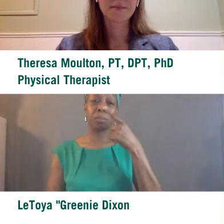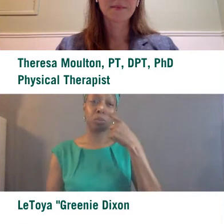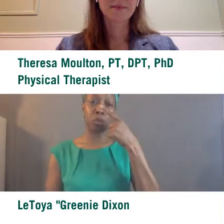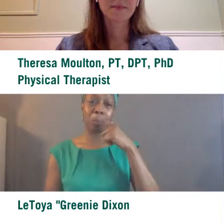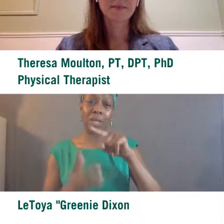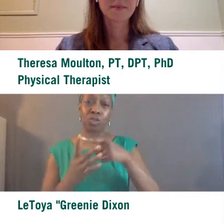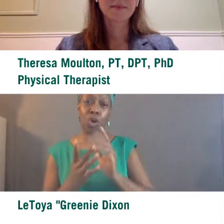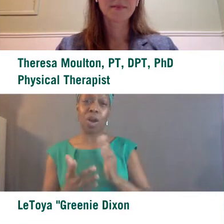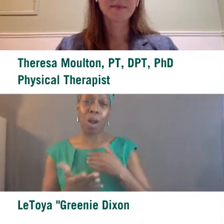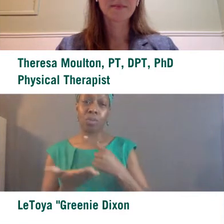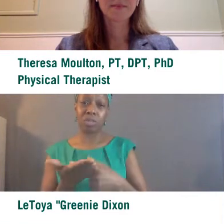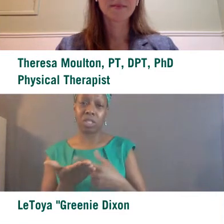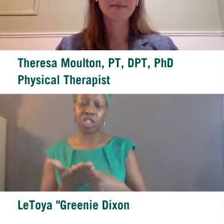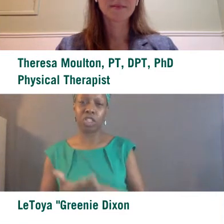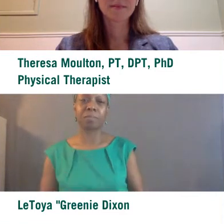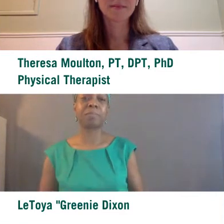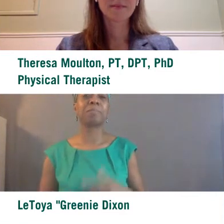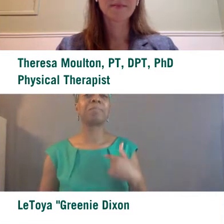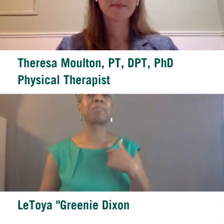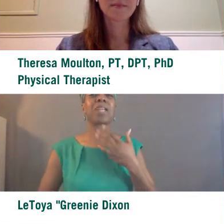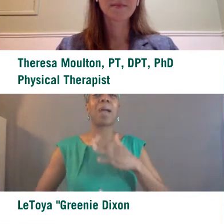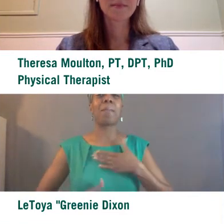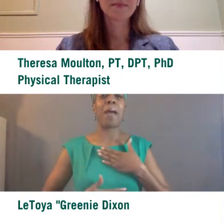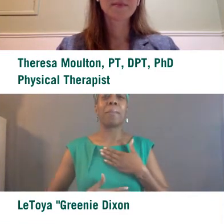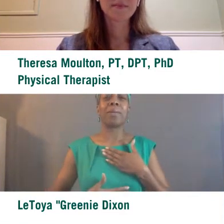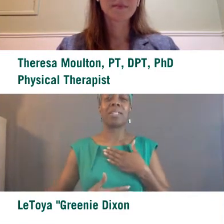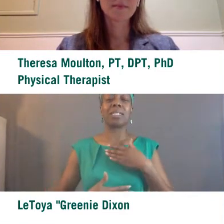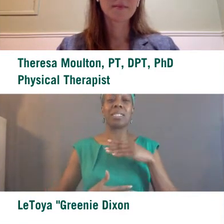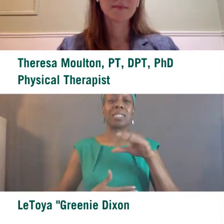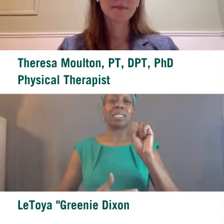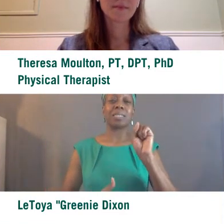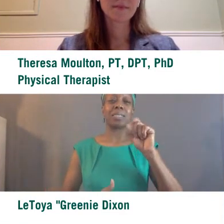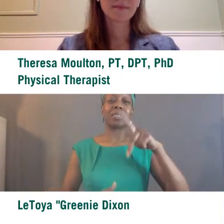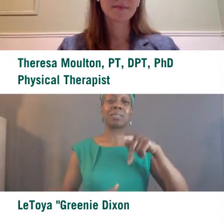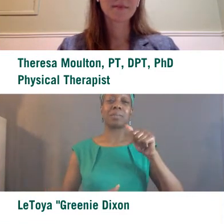is easy to say but it's a little bit harder